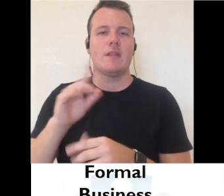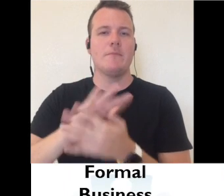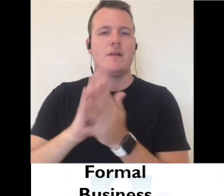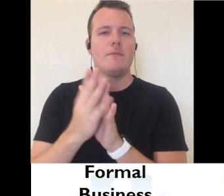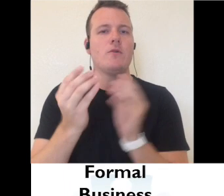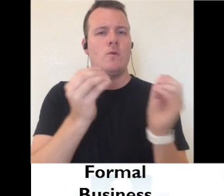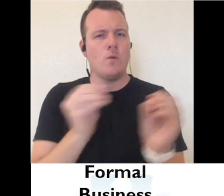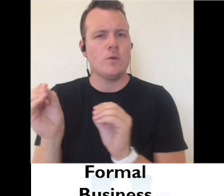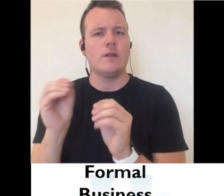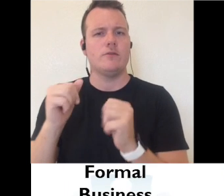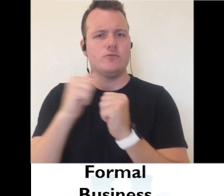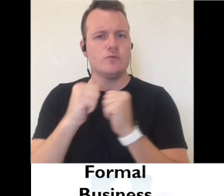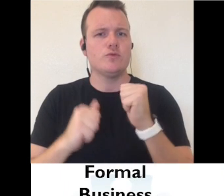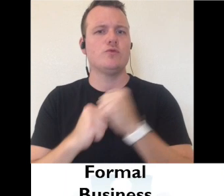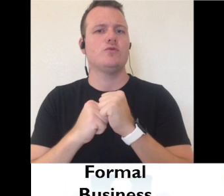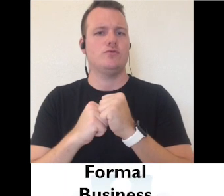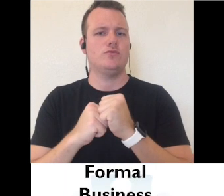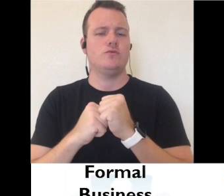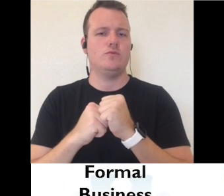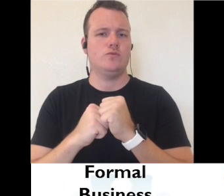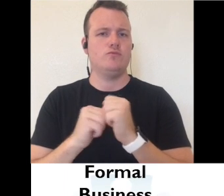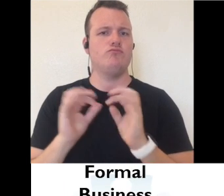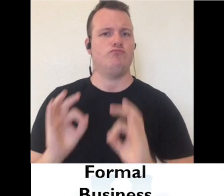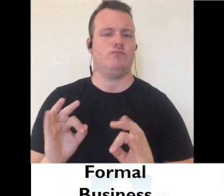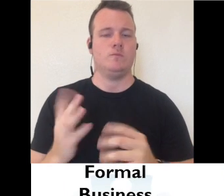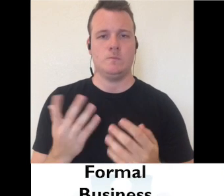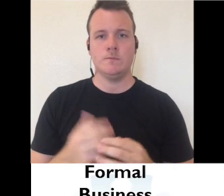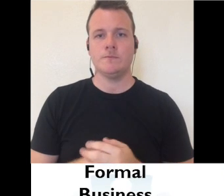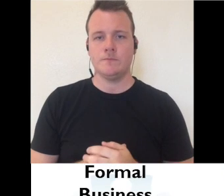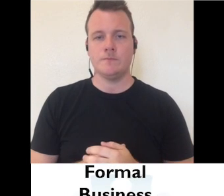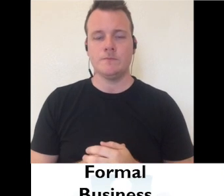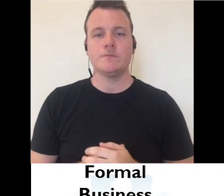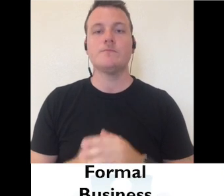part of the plan itself in your formal business plan is something they call the